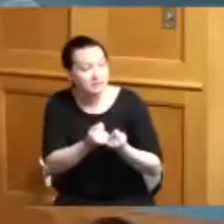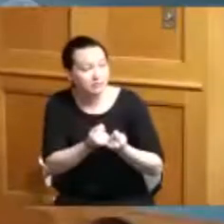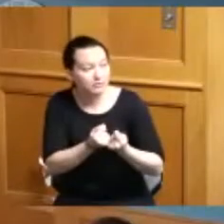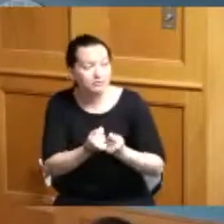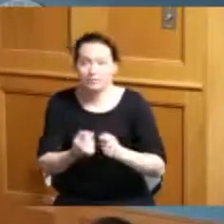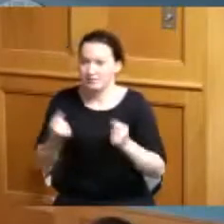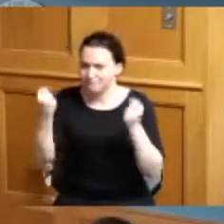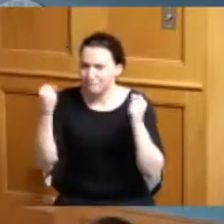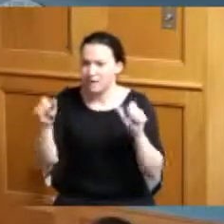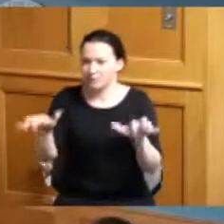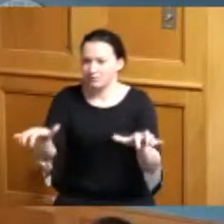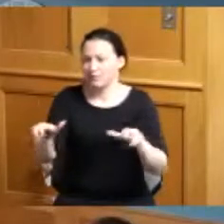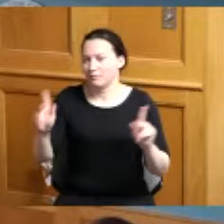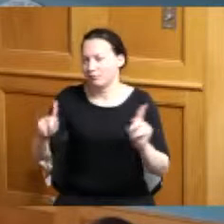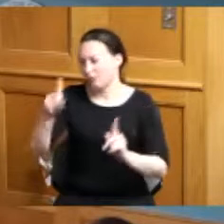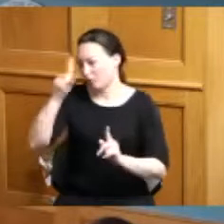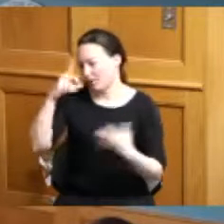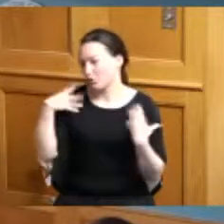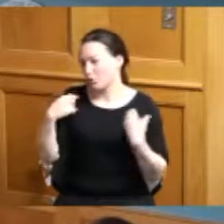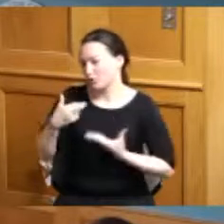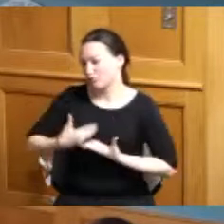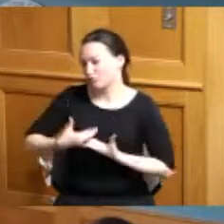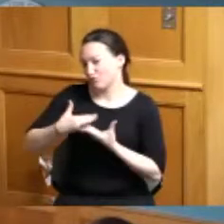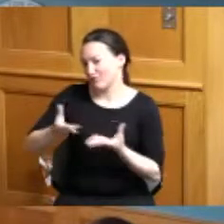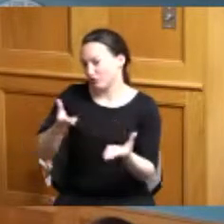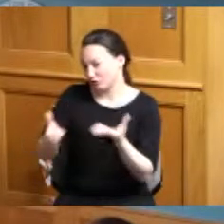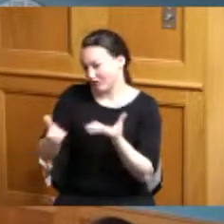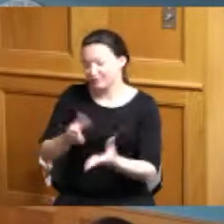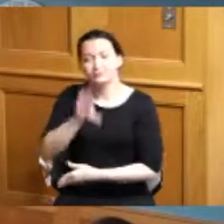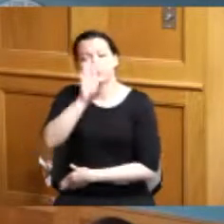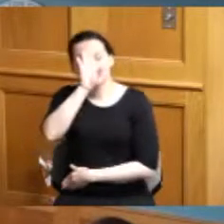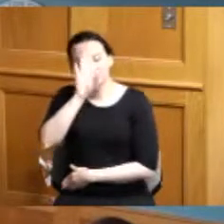a number of folks here from mental health and Recovery Services and I know Pat meant a great